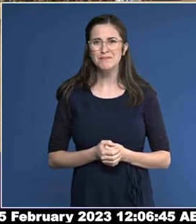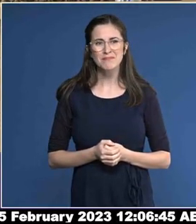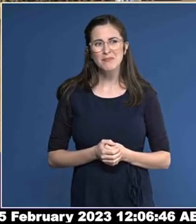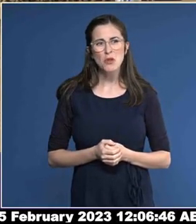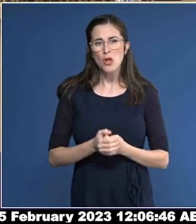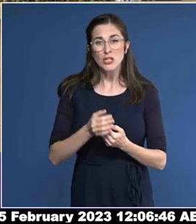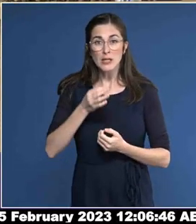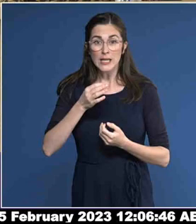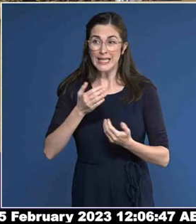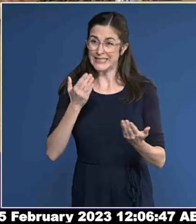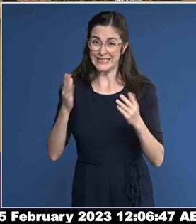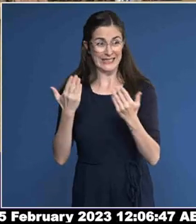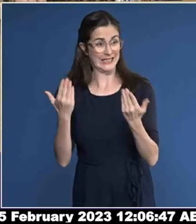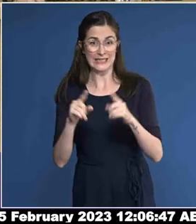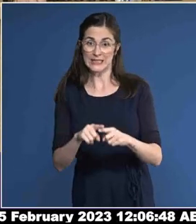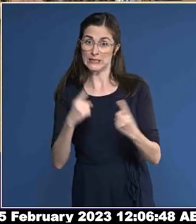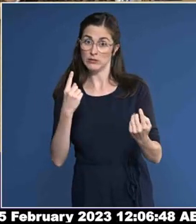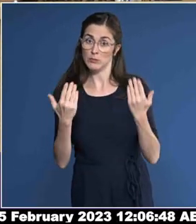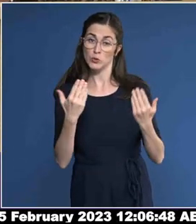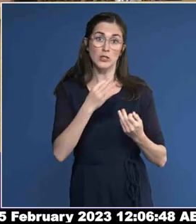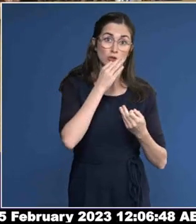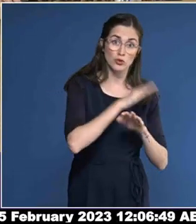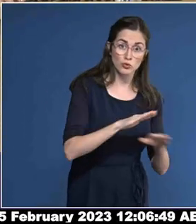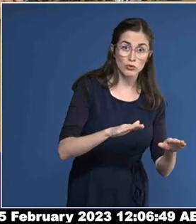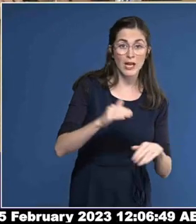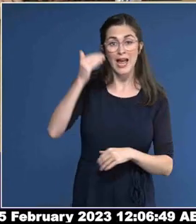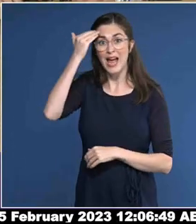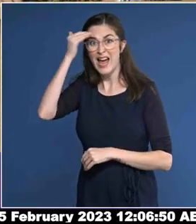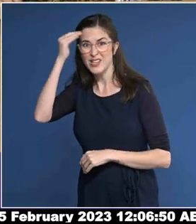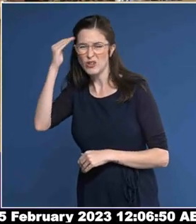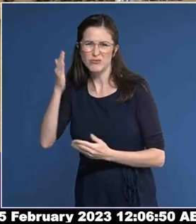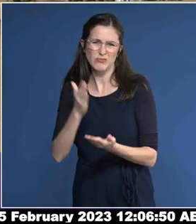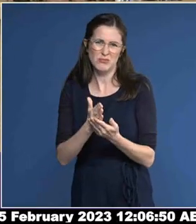We would be as rigorous in relation to our support of children as we would be in relation to the support of adults.